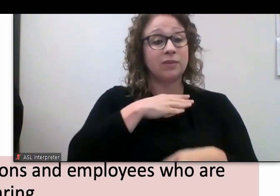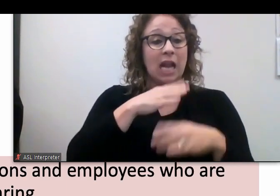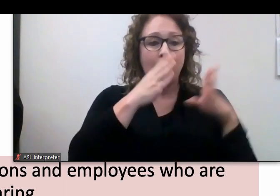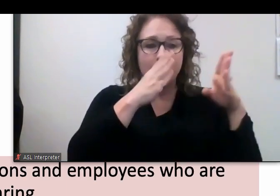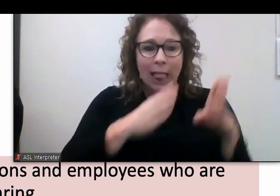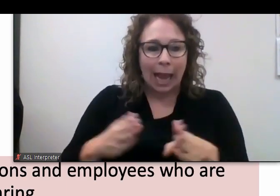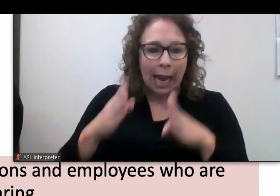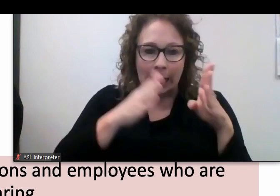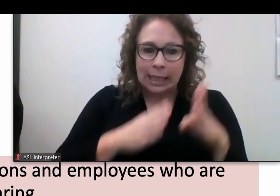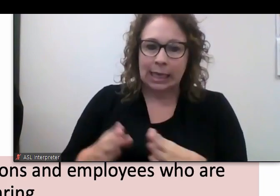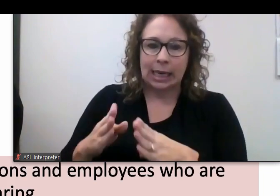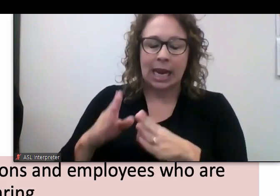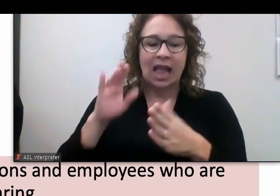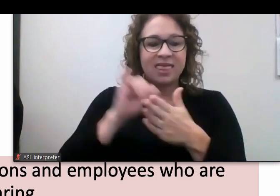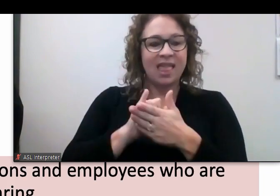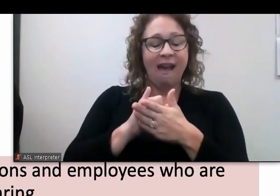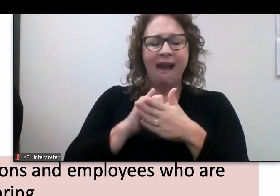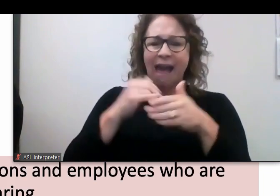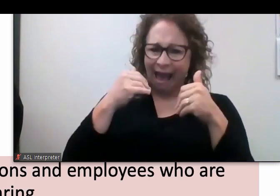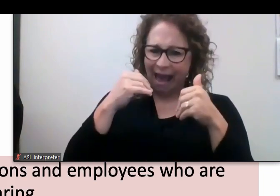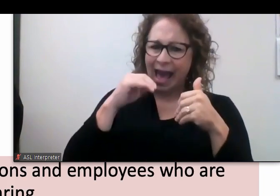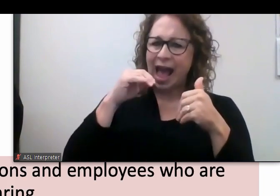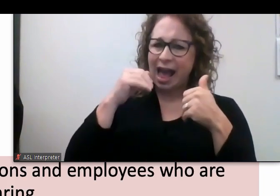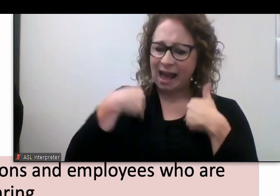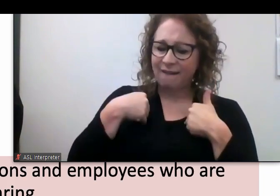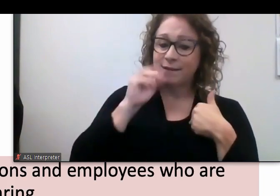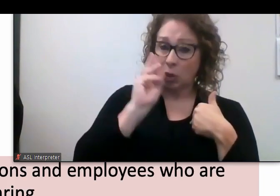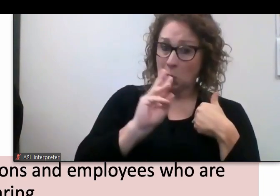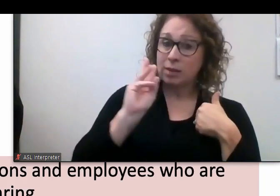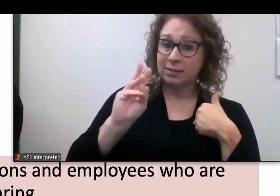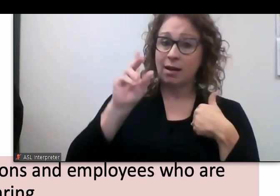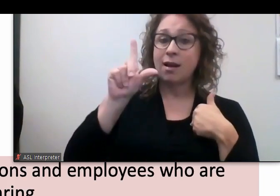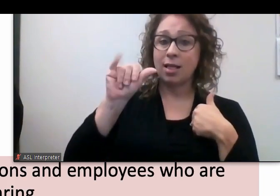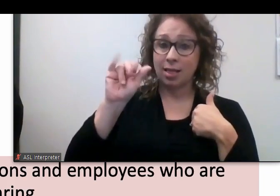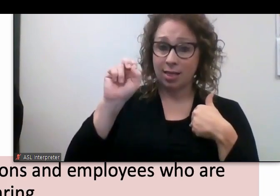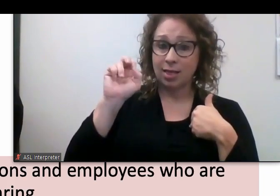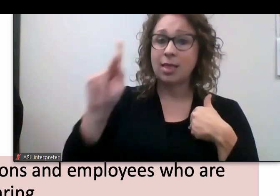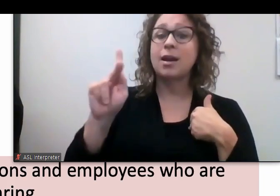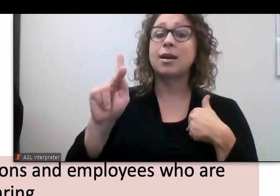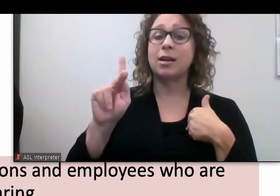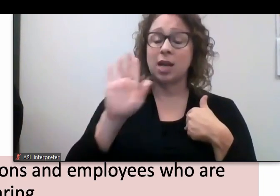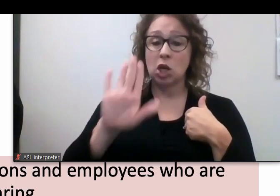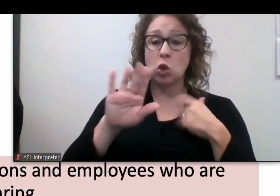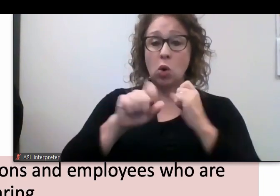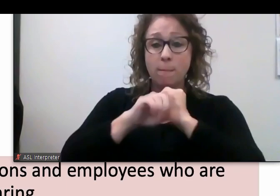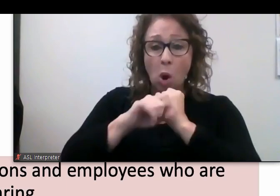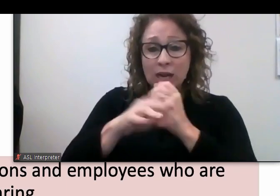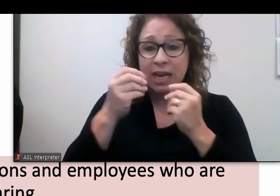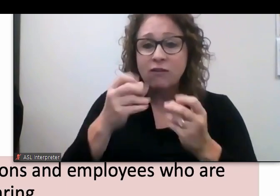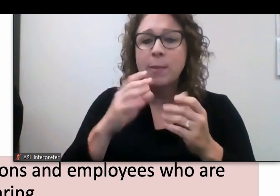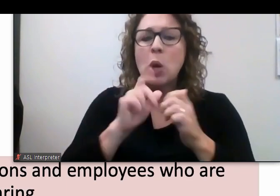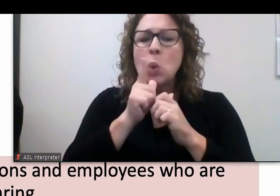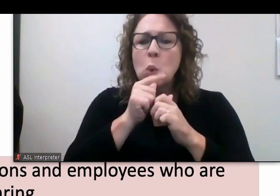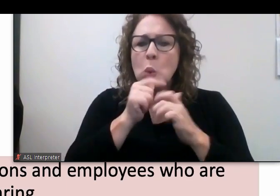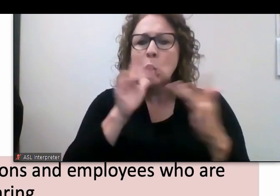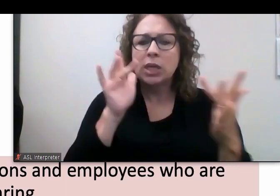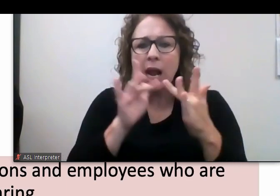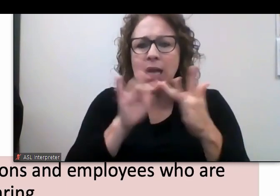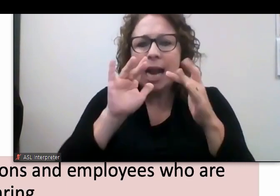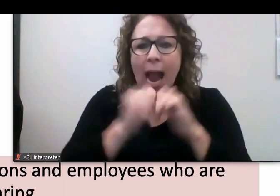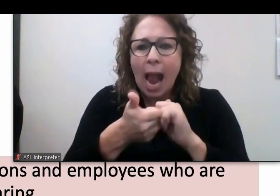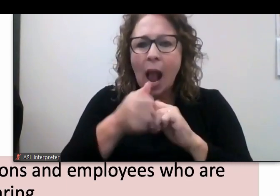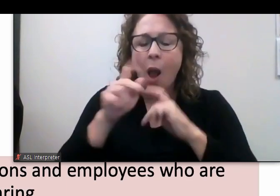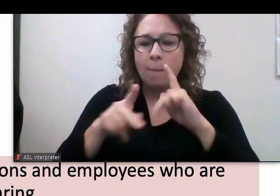link - have a link to that in your marketing materials and a contact on how people can get information,